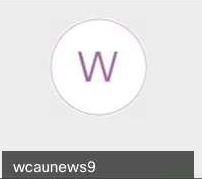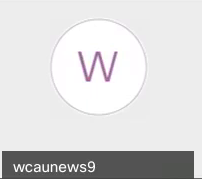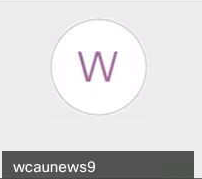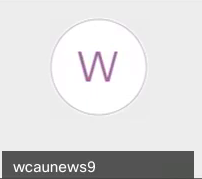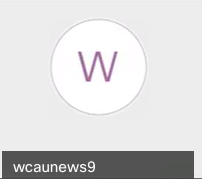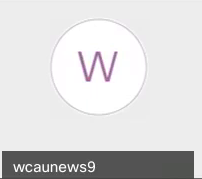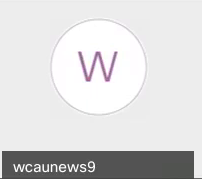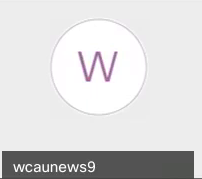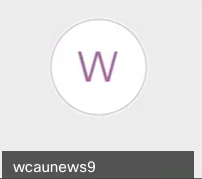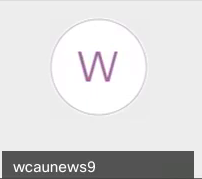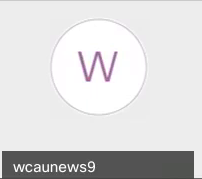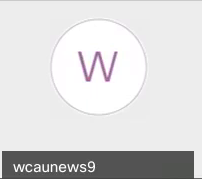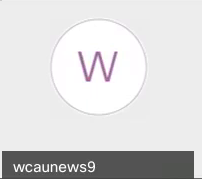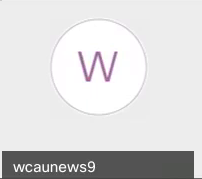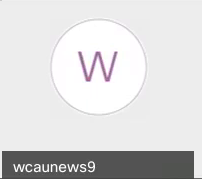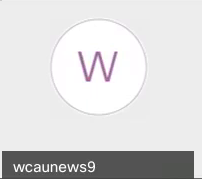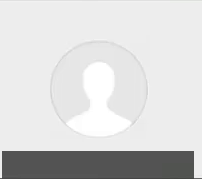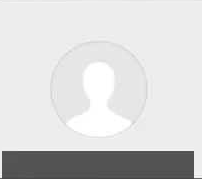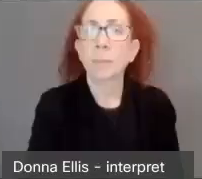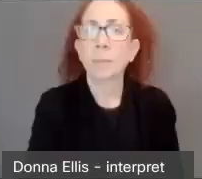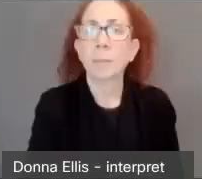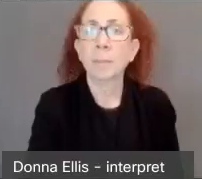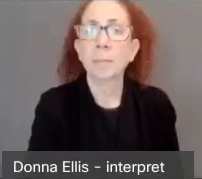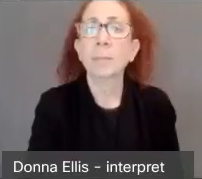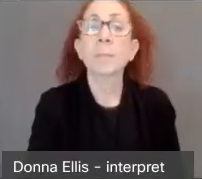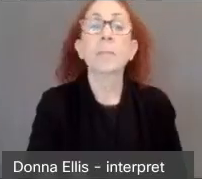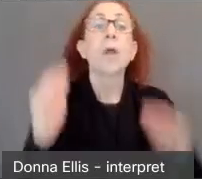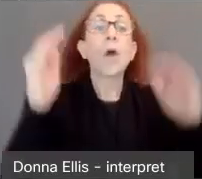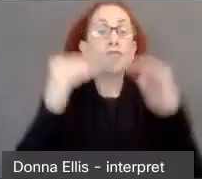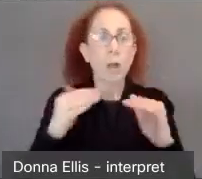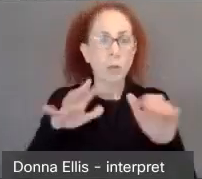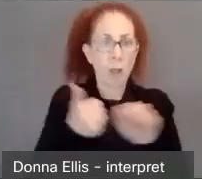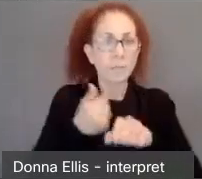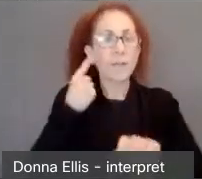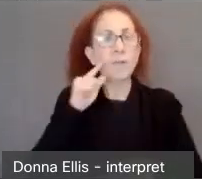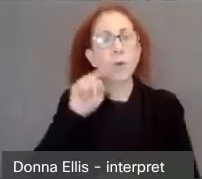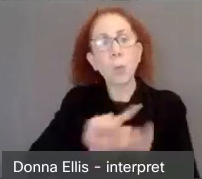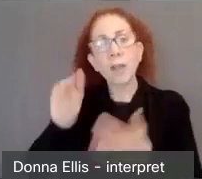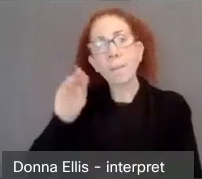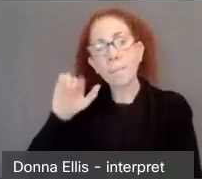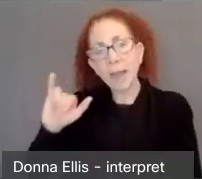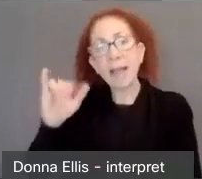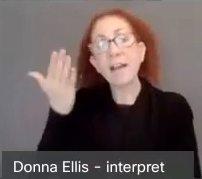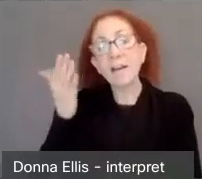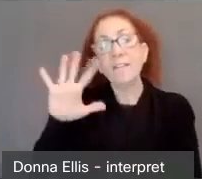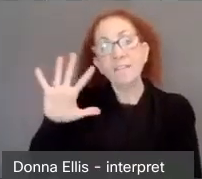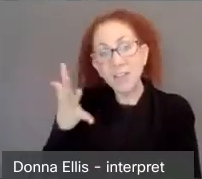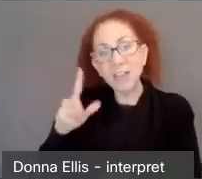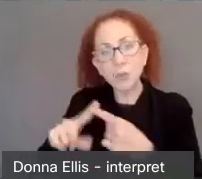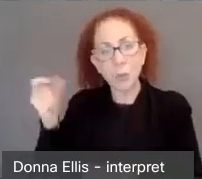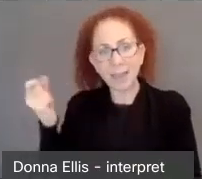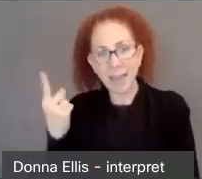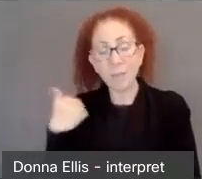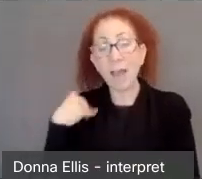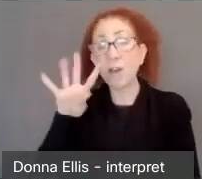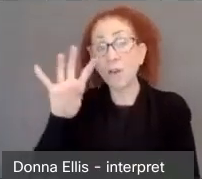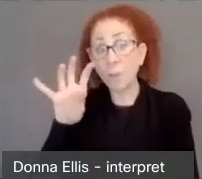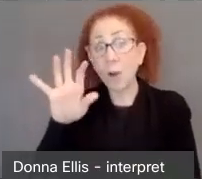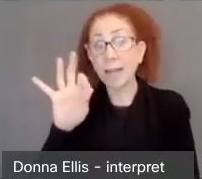Now moving on to our regular update. For the week of May 5th to May 11th, we have 495 new cases